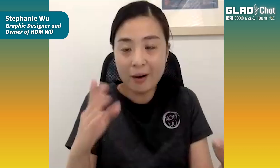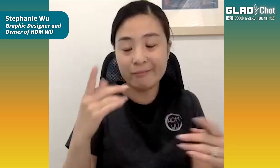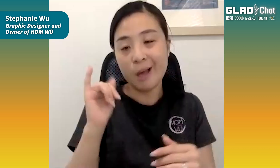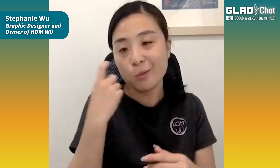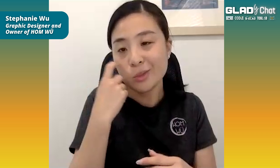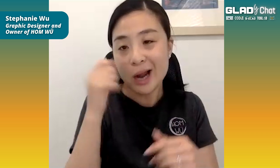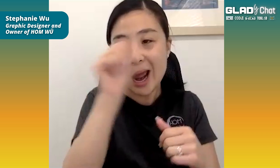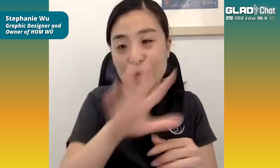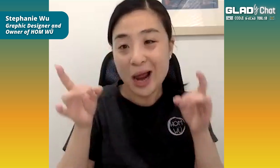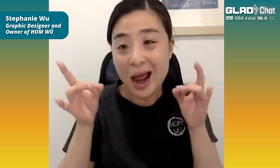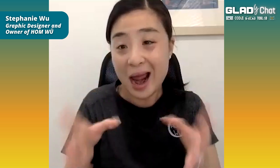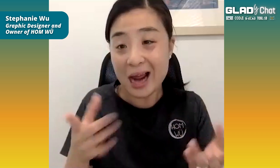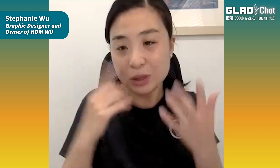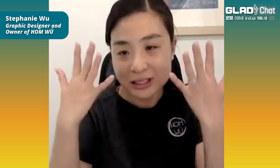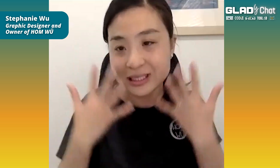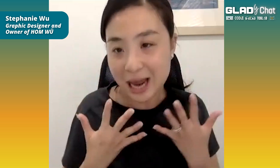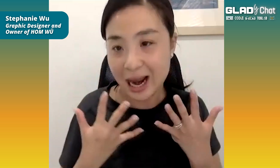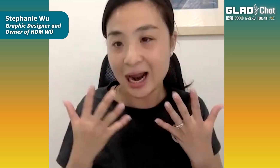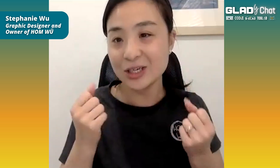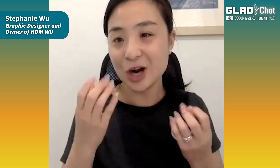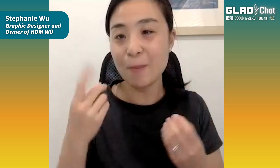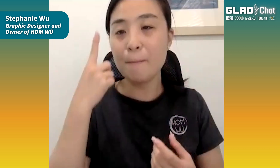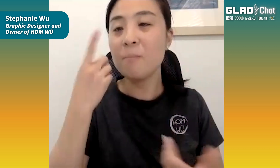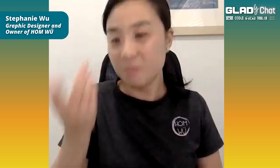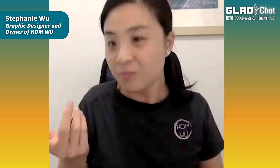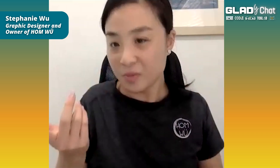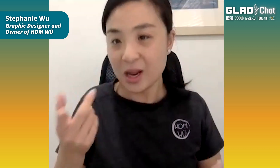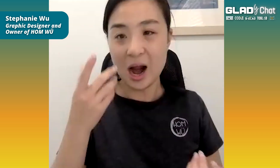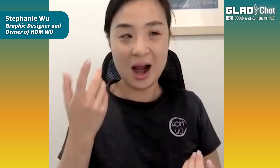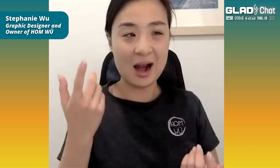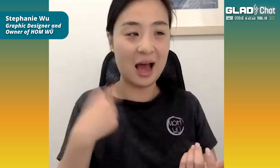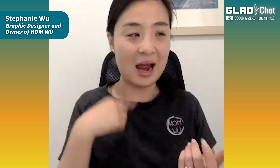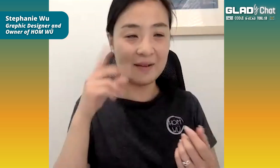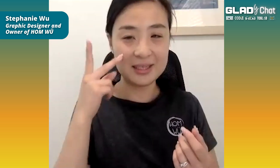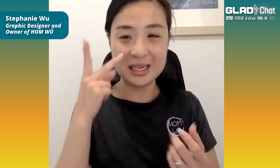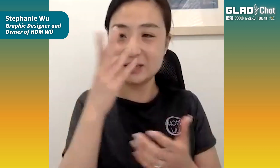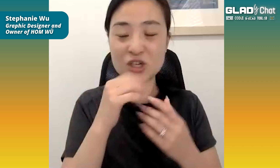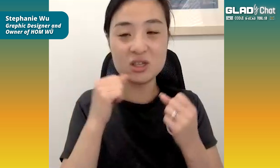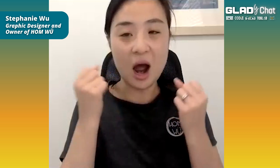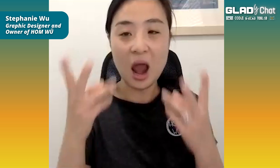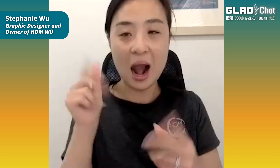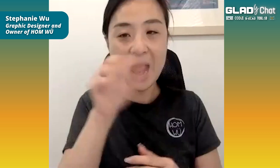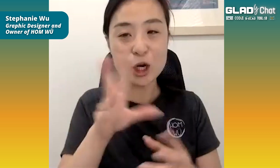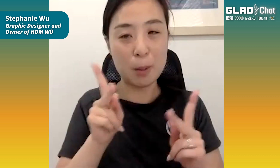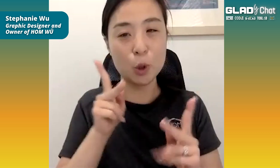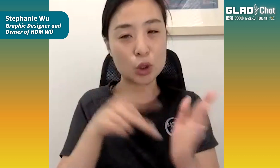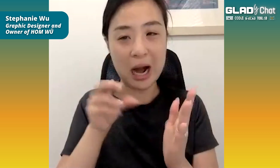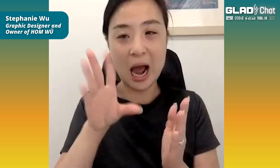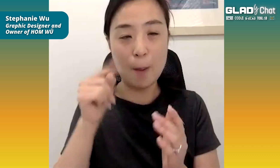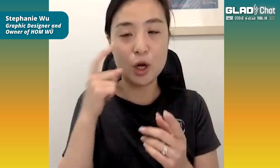Like, the recent Asian hate is really sad. You know, right. I see that not a lot of AAPI people stand up because